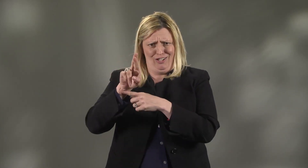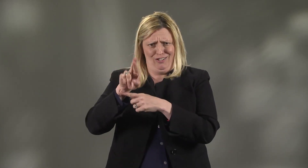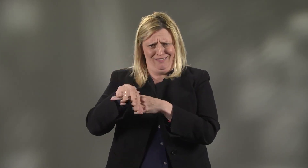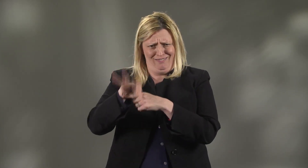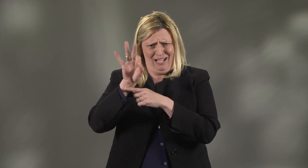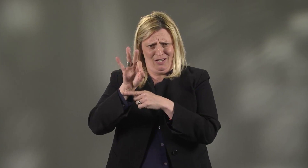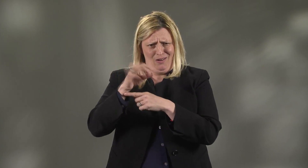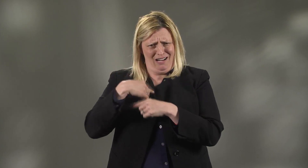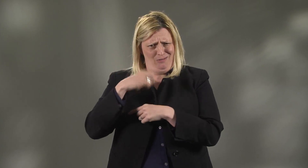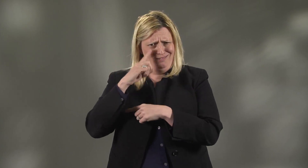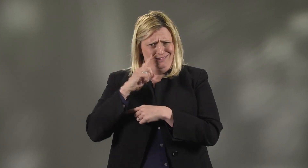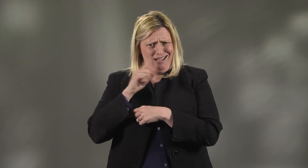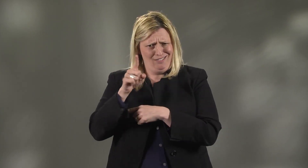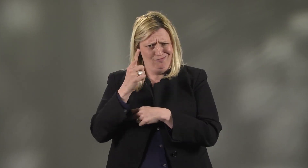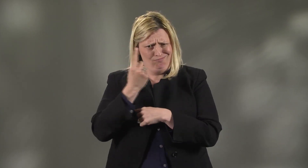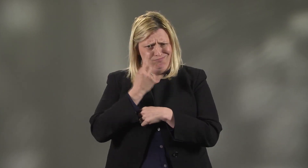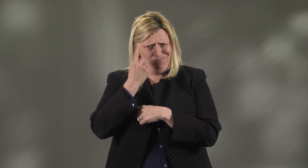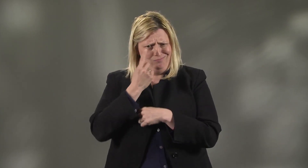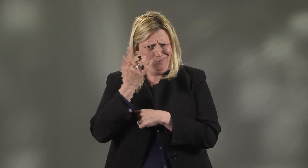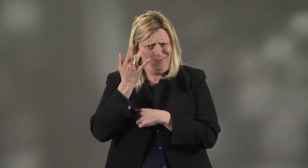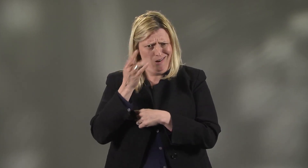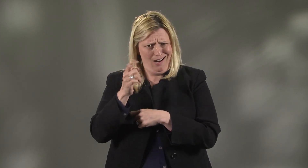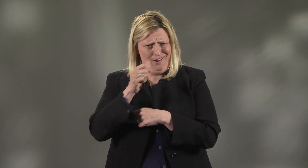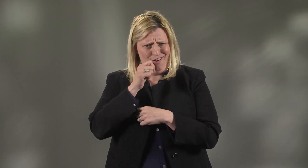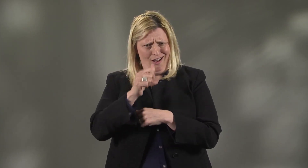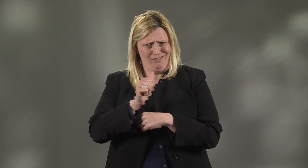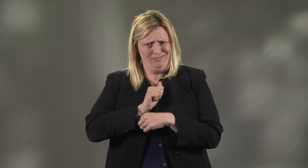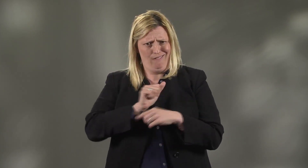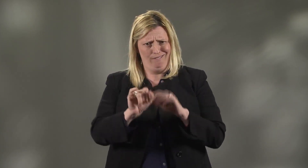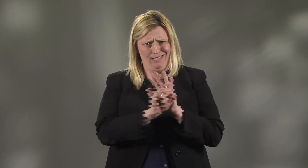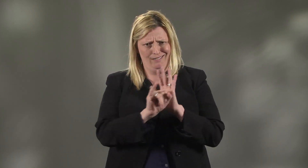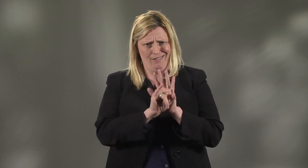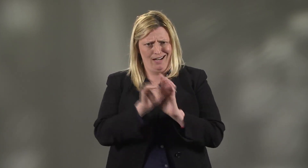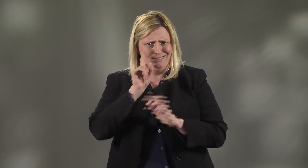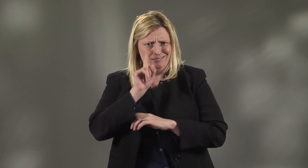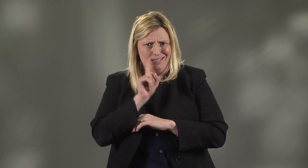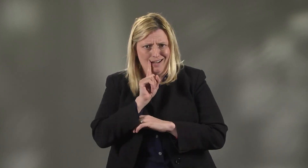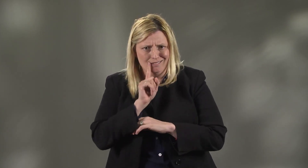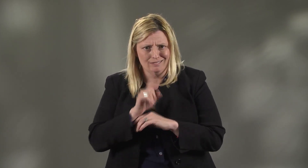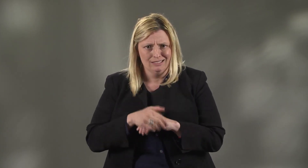I remember when human resources found out that I was deaf, they wondered why I hadn't self-identified